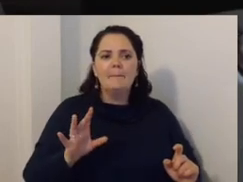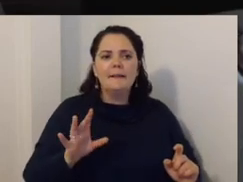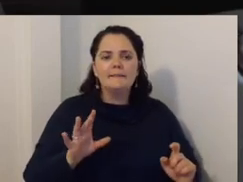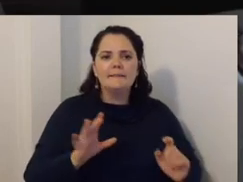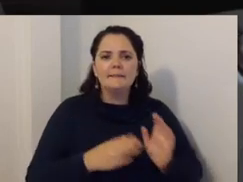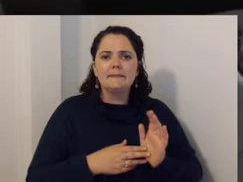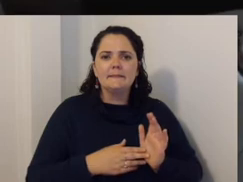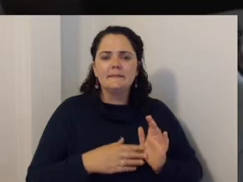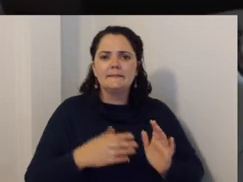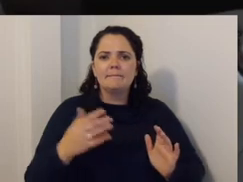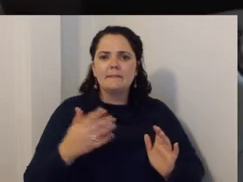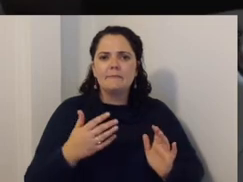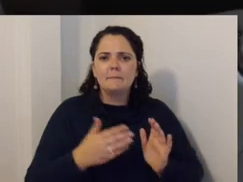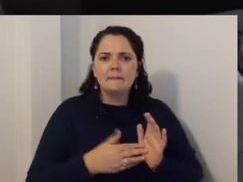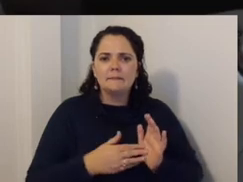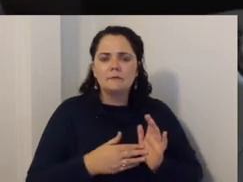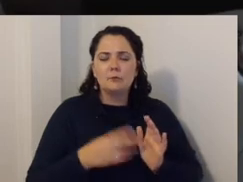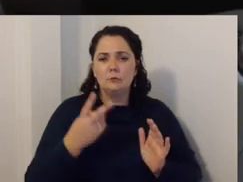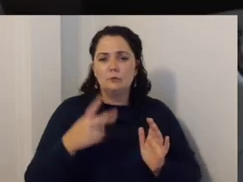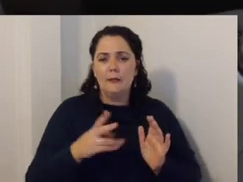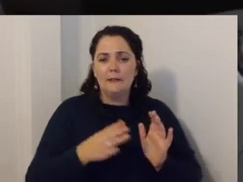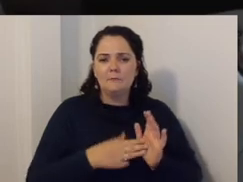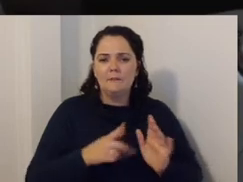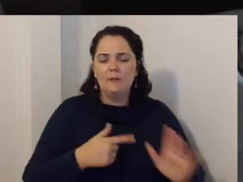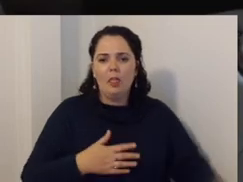of where it can even be sustainable or comfortable how comfortable is probably the wrong word